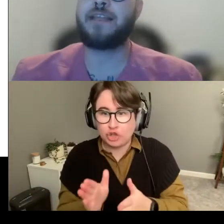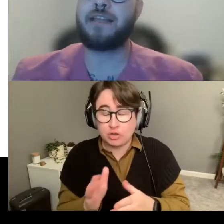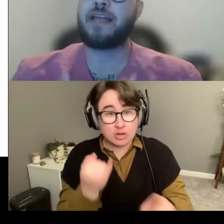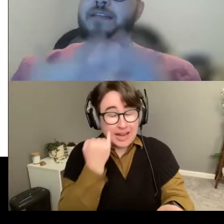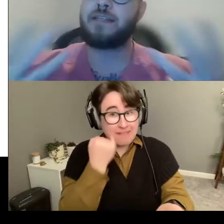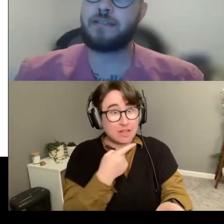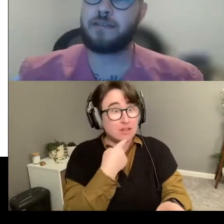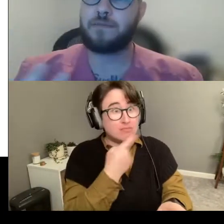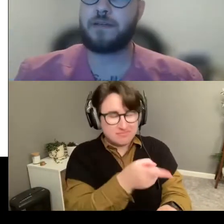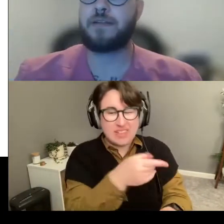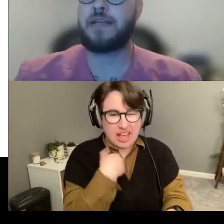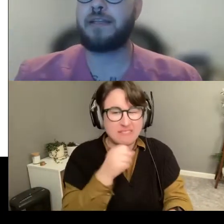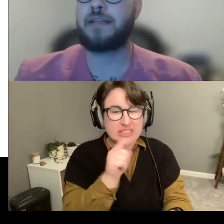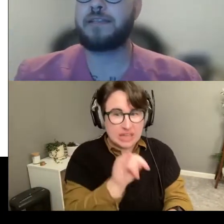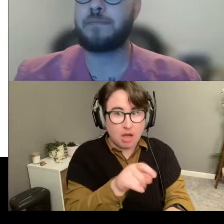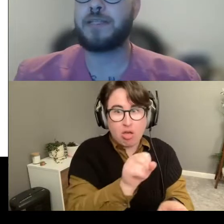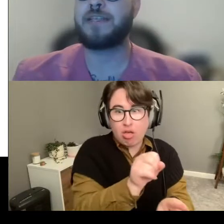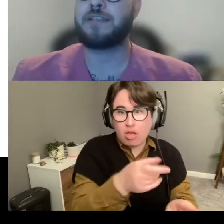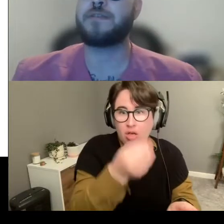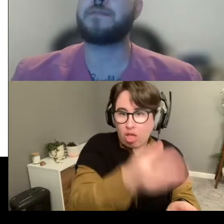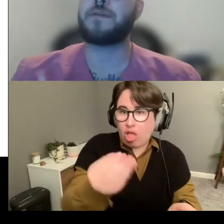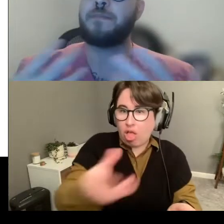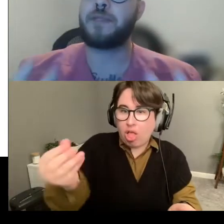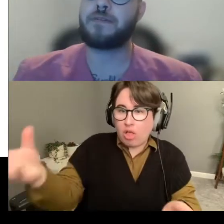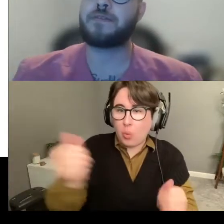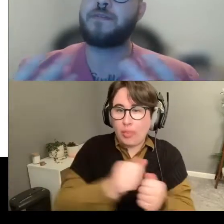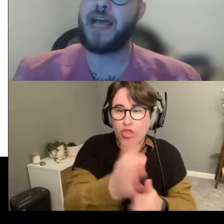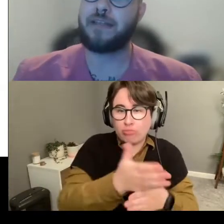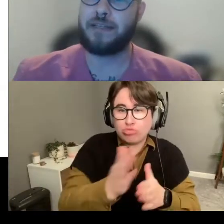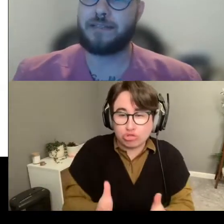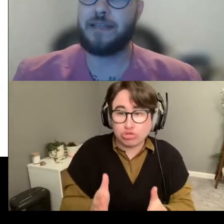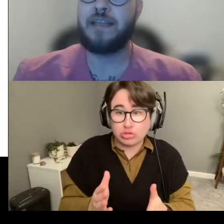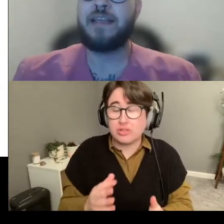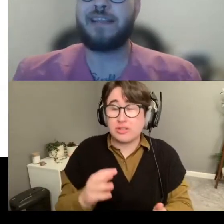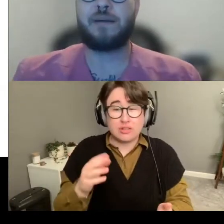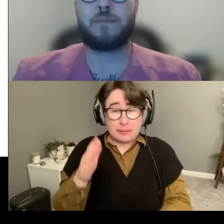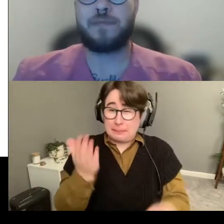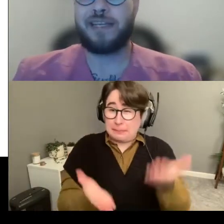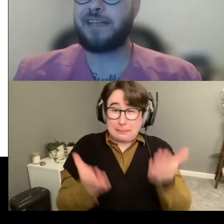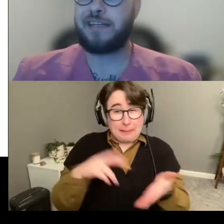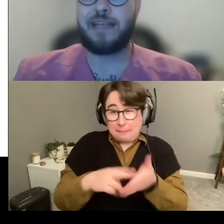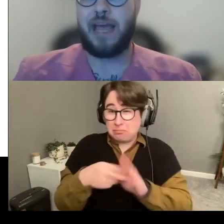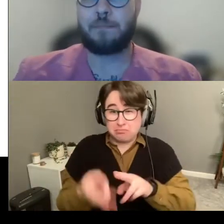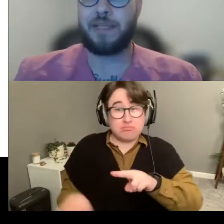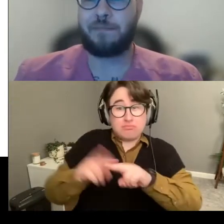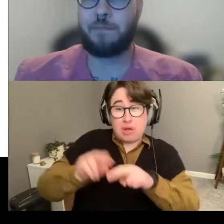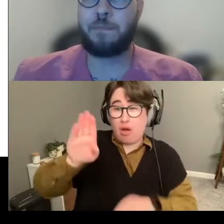and then that leads to further dialect and a potential for abuse or violence that didn't need to happen.